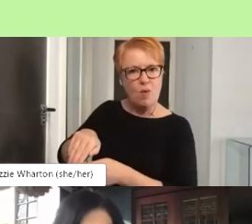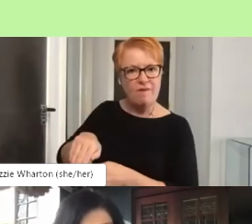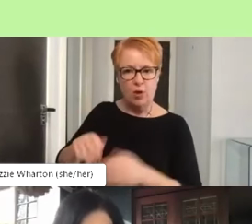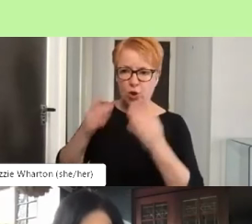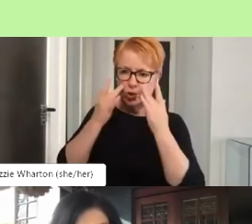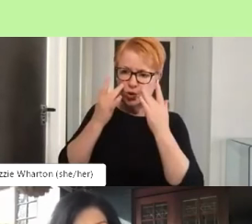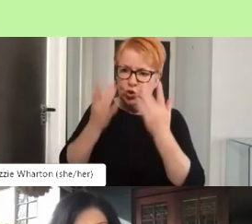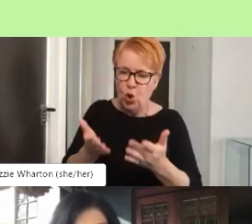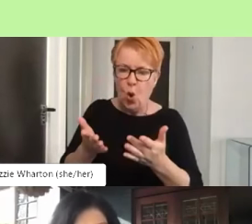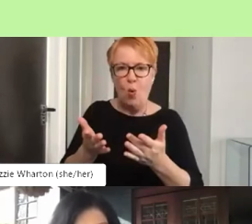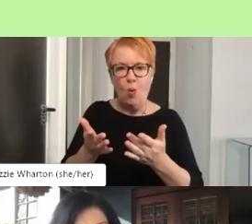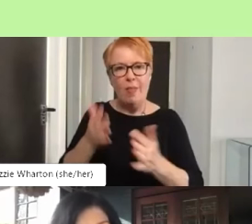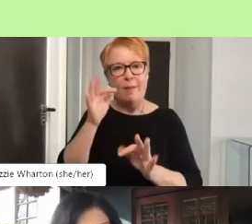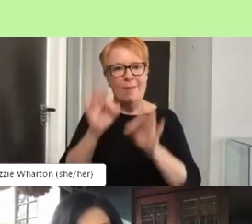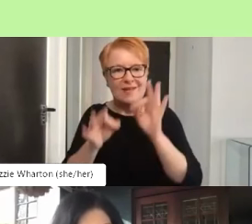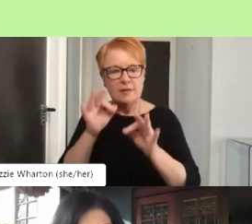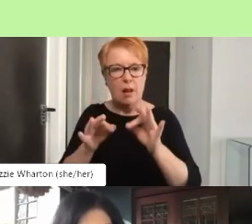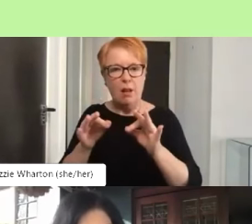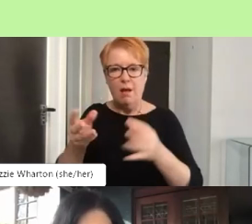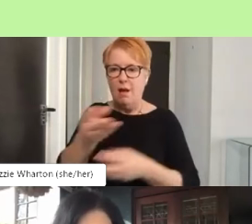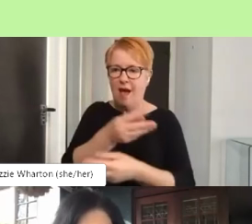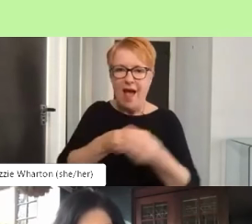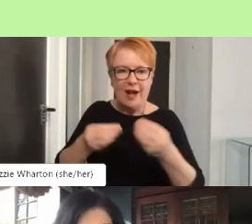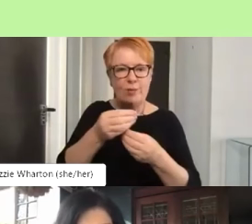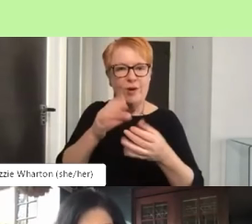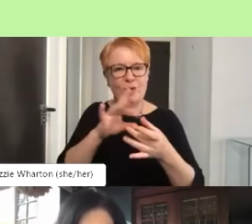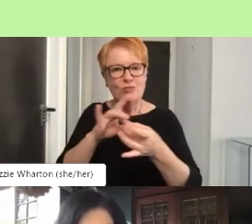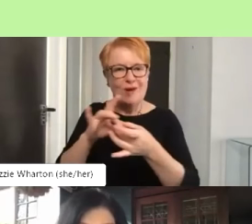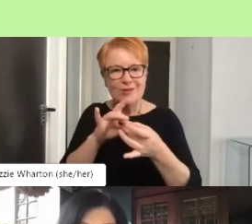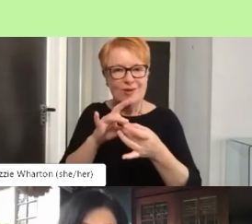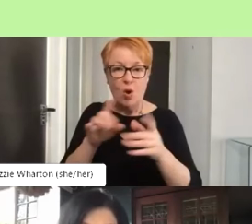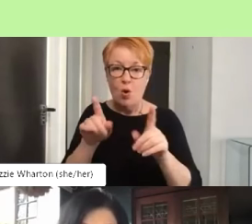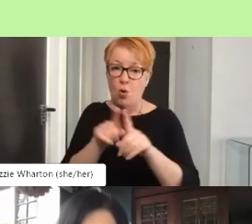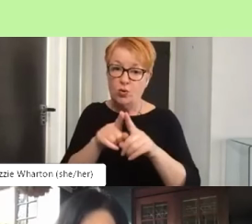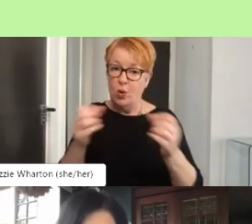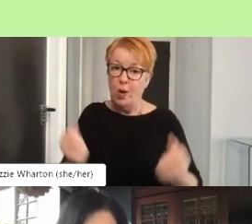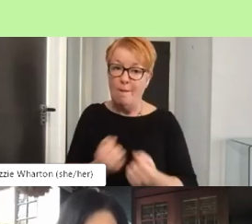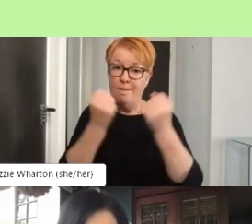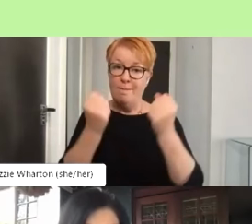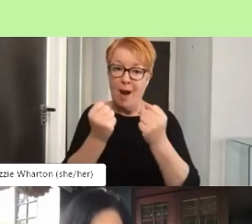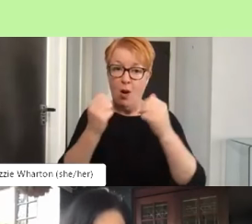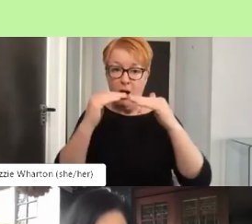and political relationships as well as the imbalances in power between the formerly colonised and the former